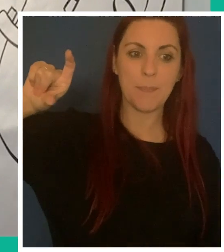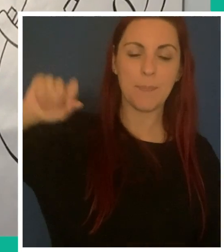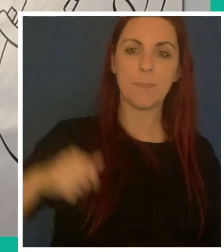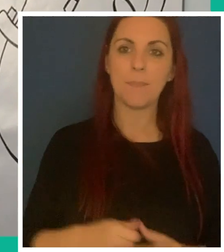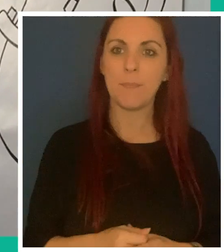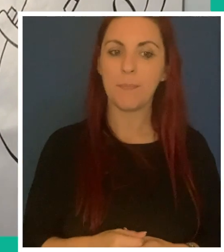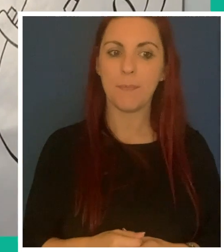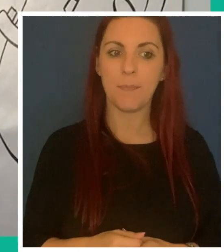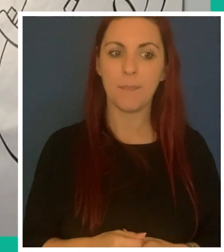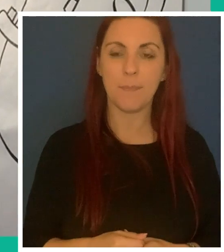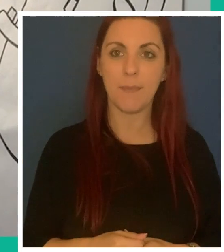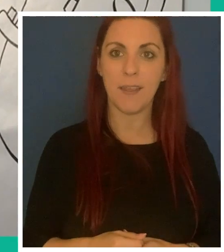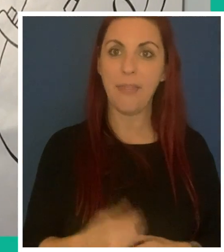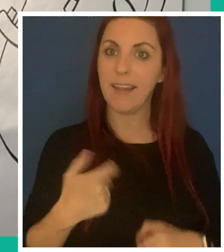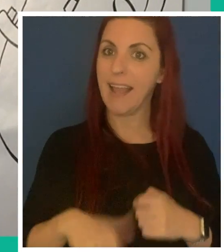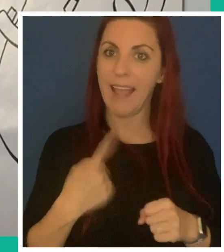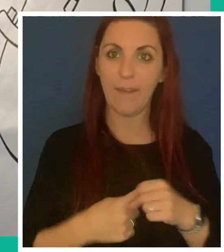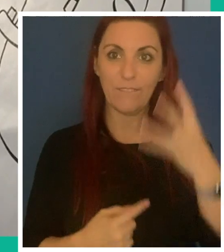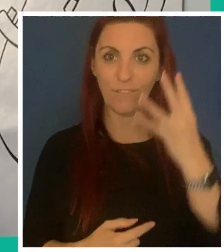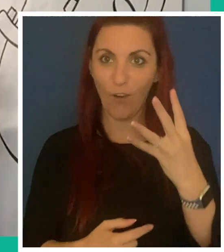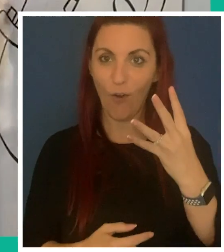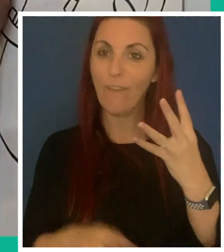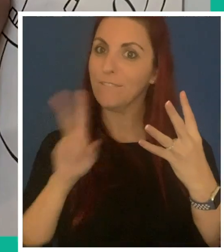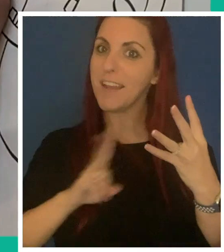And then four sausages for his hands, vegetarian sausages, so I will do the